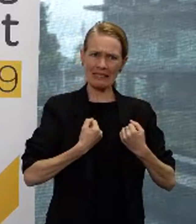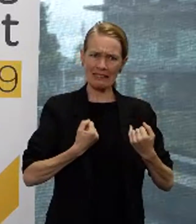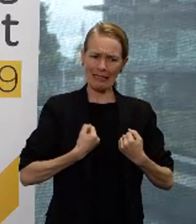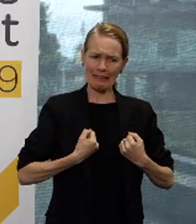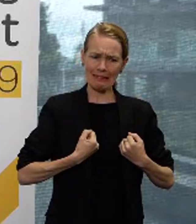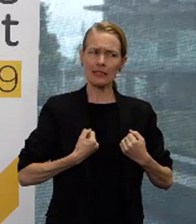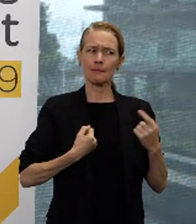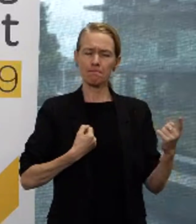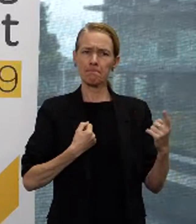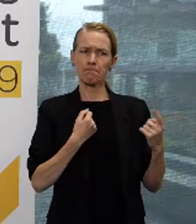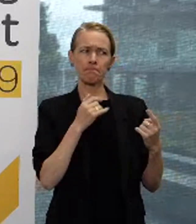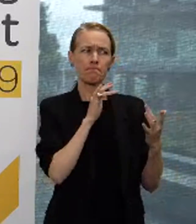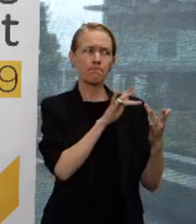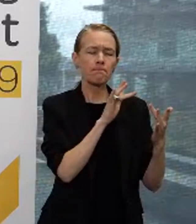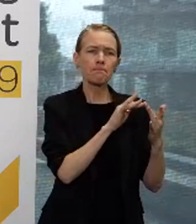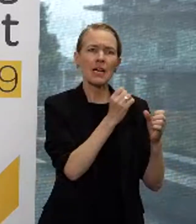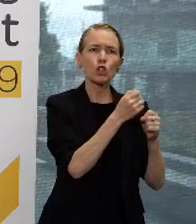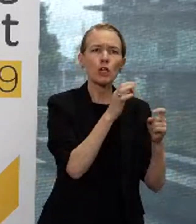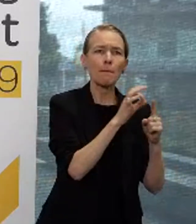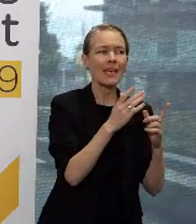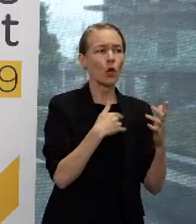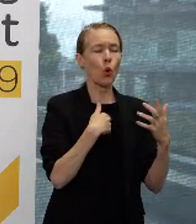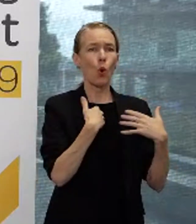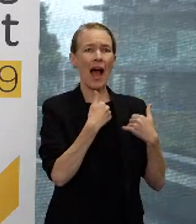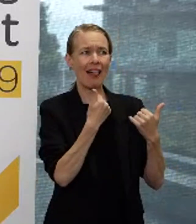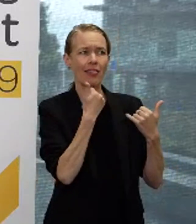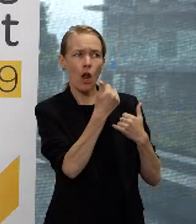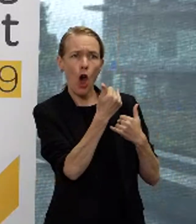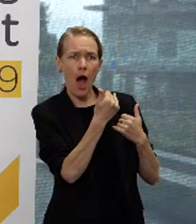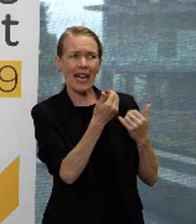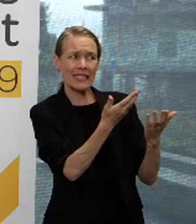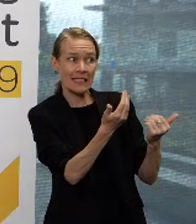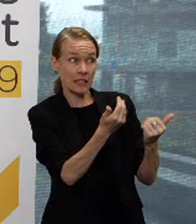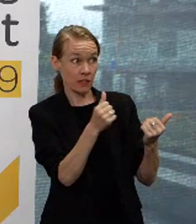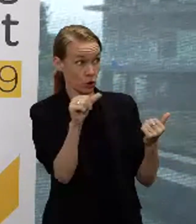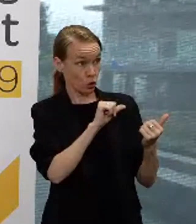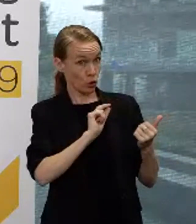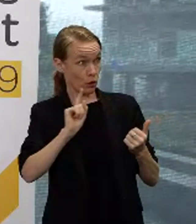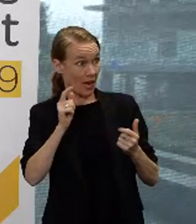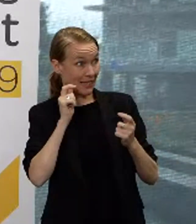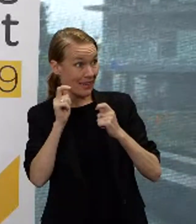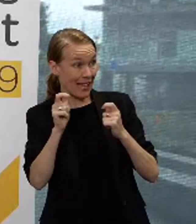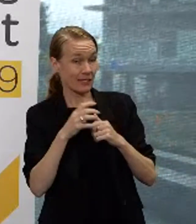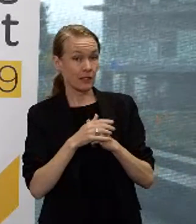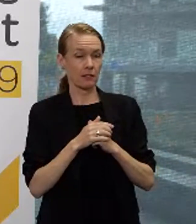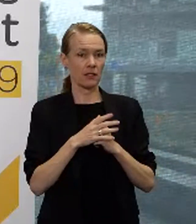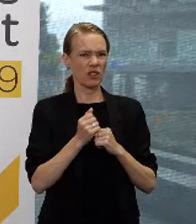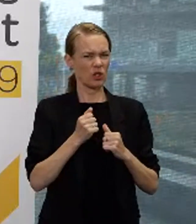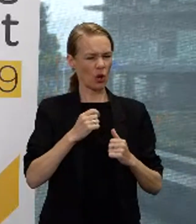if you develop any symptoms, such as a new or worsening cough, sore throat, a runny nose, a loss of sense of smell,